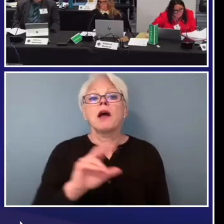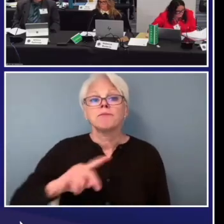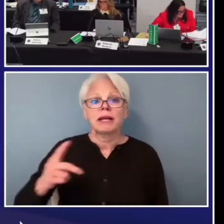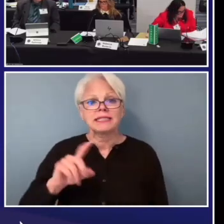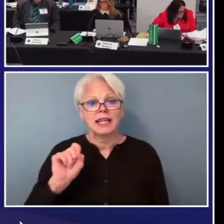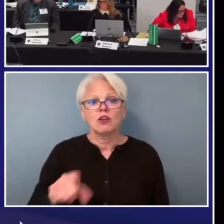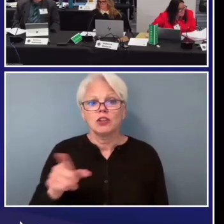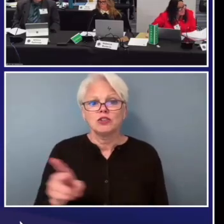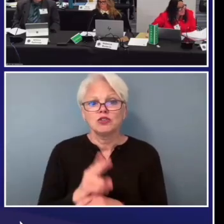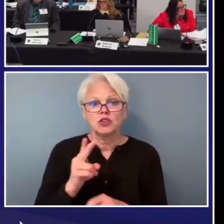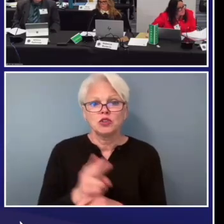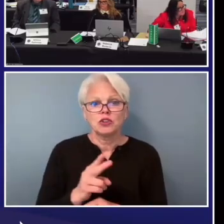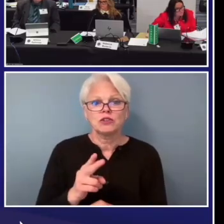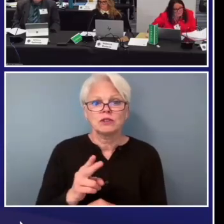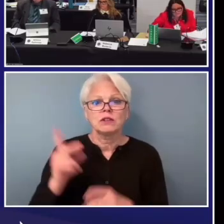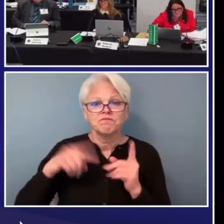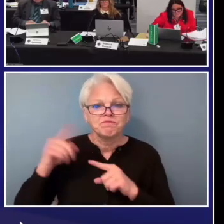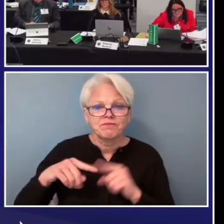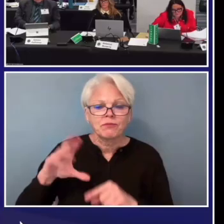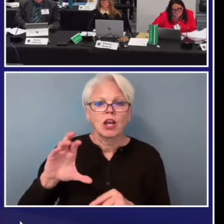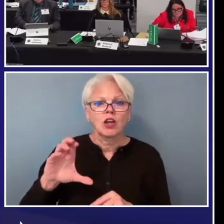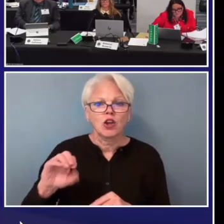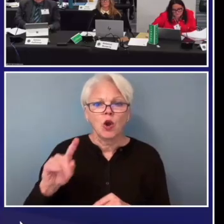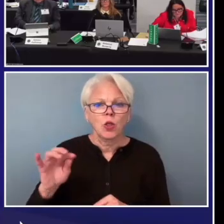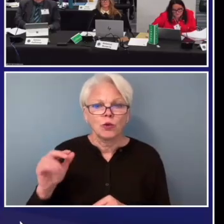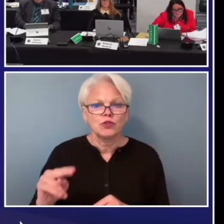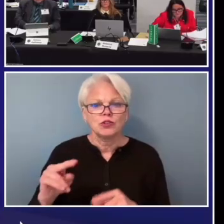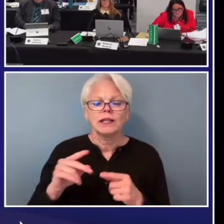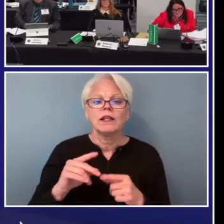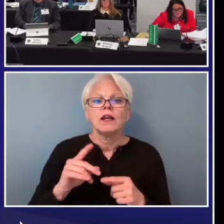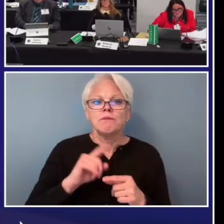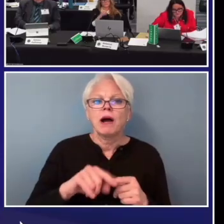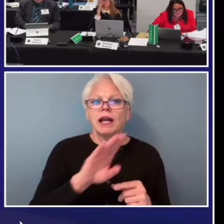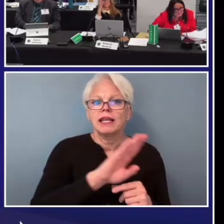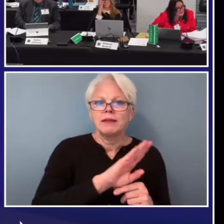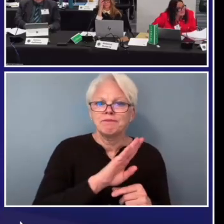used collusion, but there's a reference in B to collective action.